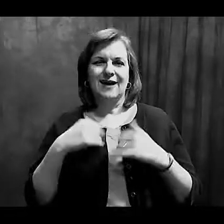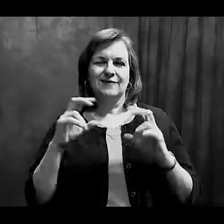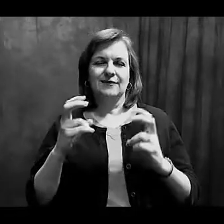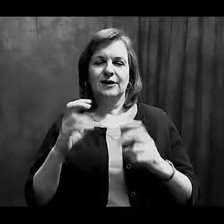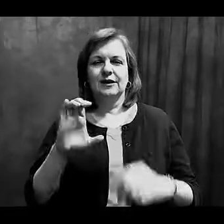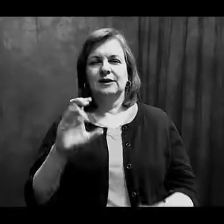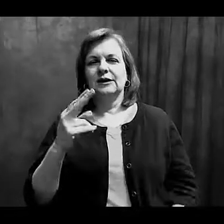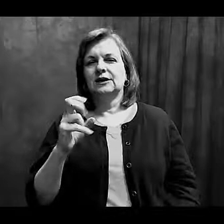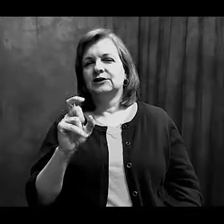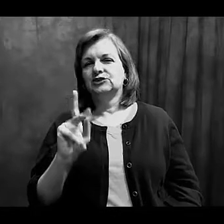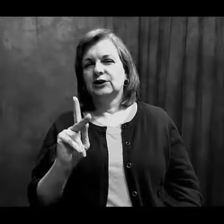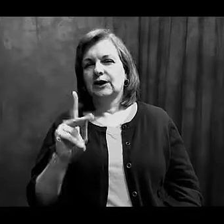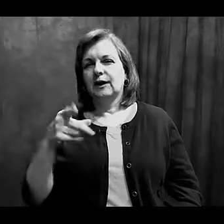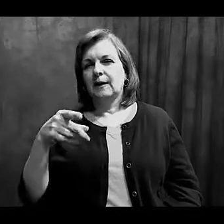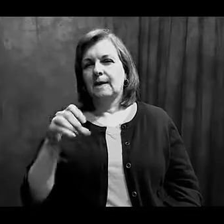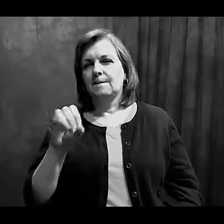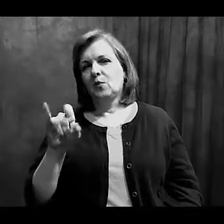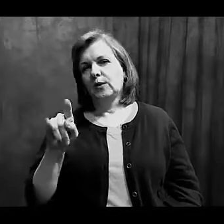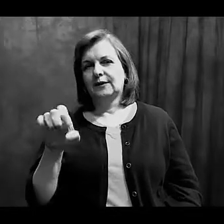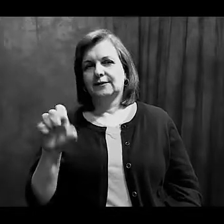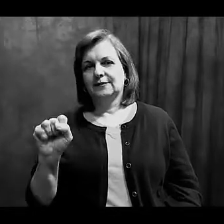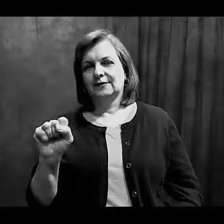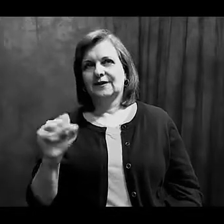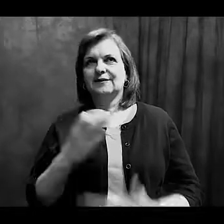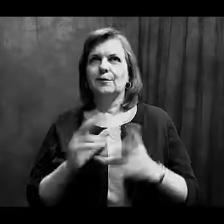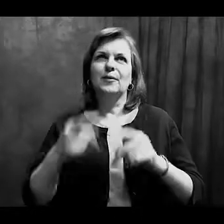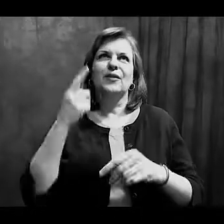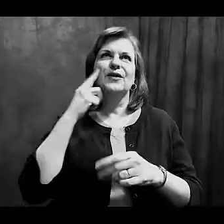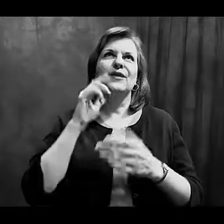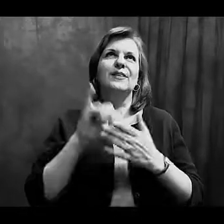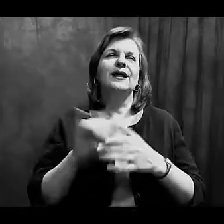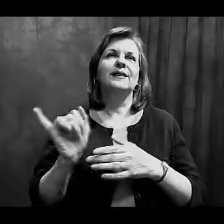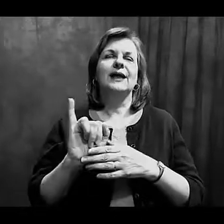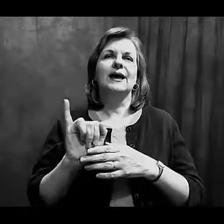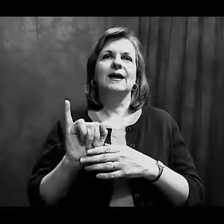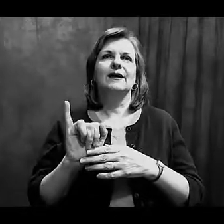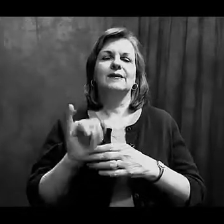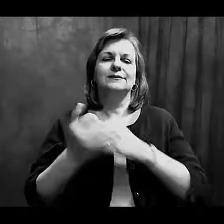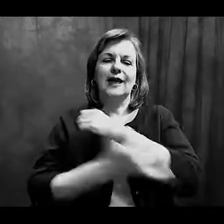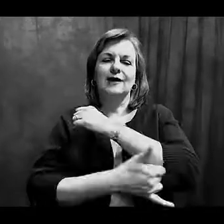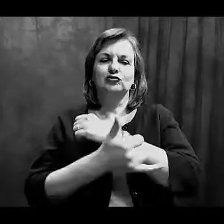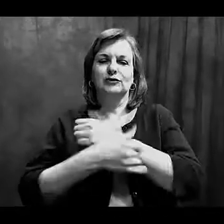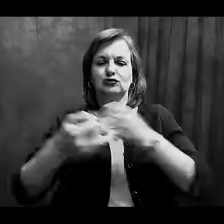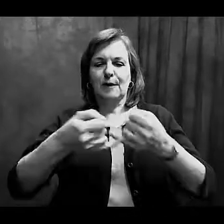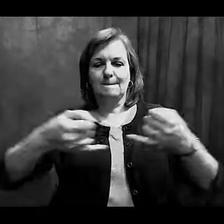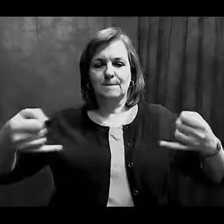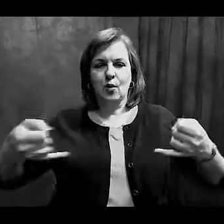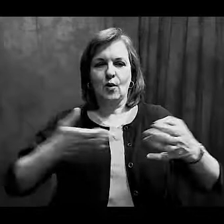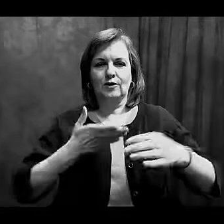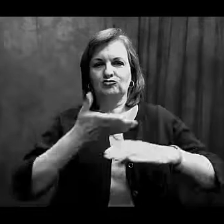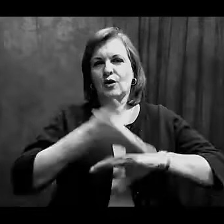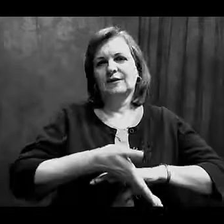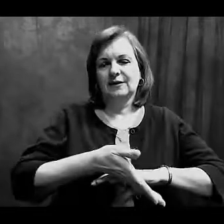so we actually look at having checkpoints and some people look at this like border crossing!